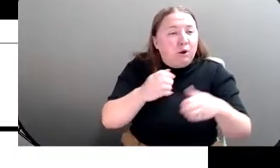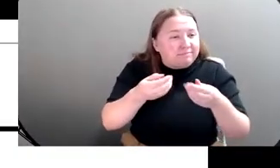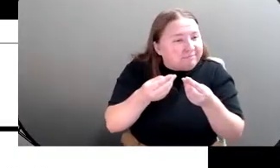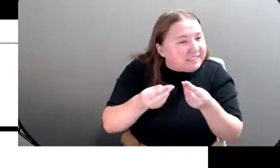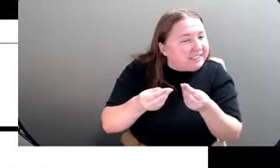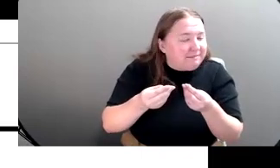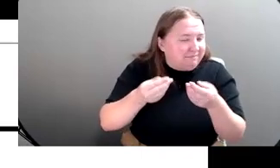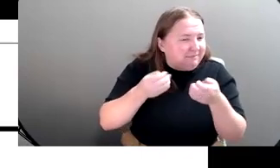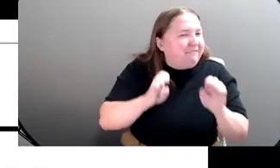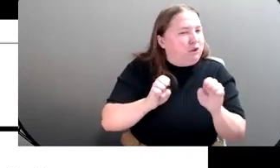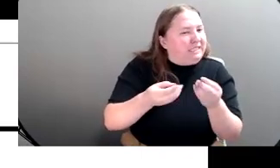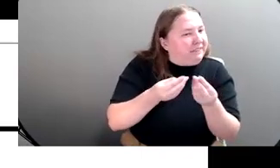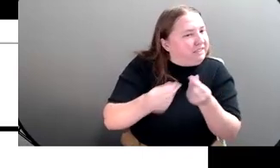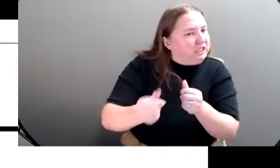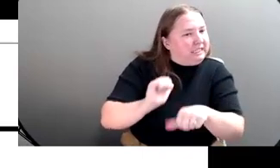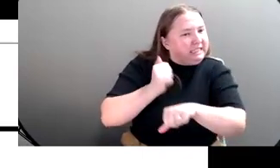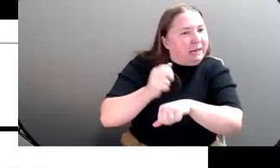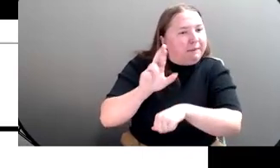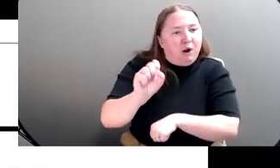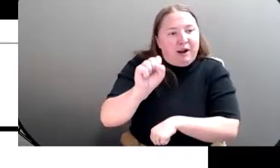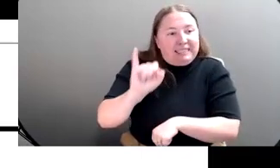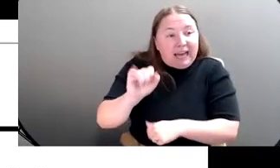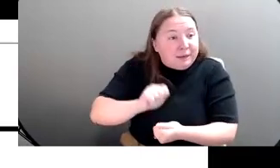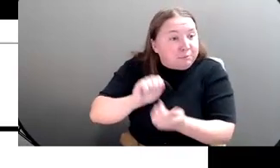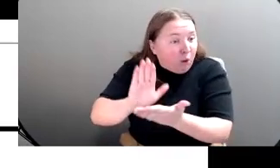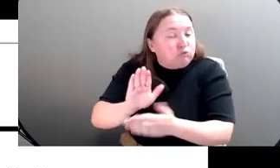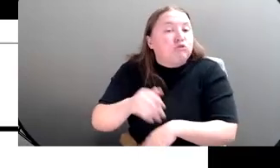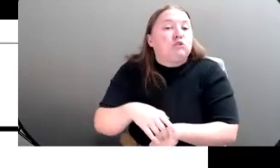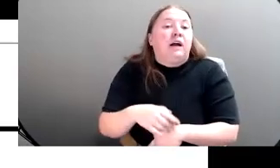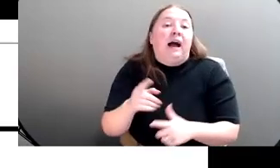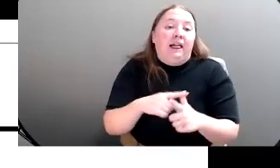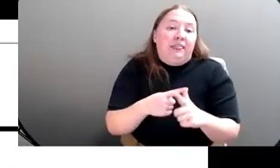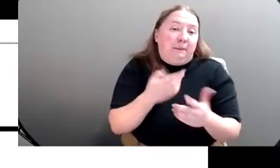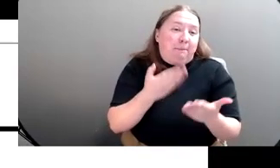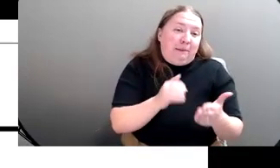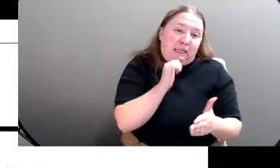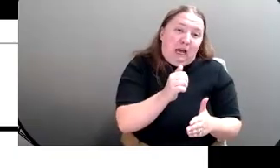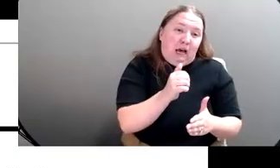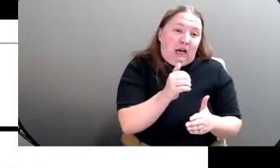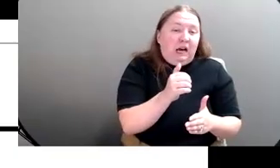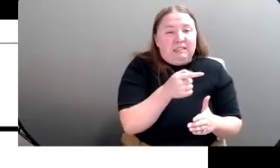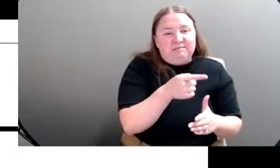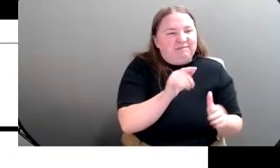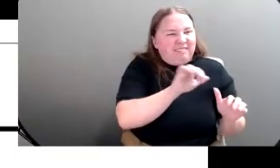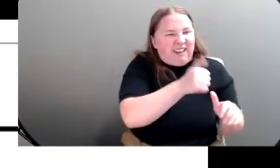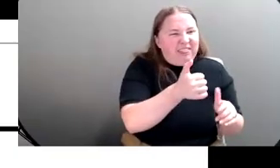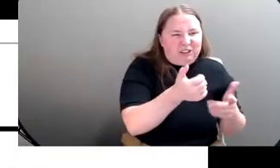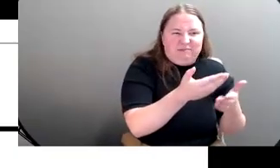on doing some of the RSI practices and then maybe not so much on some of these other practices that